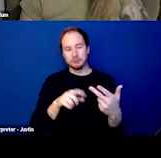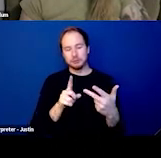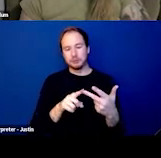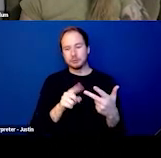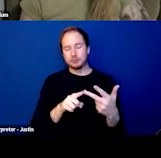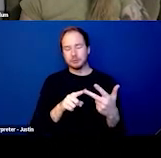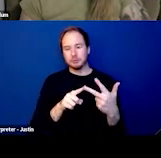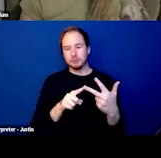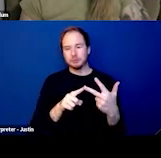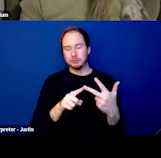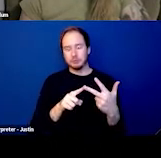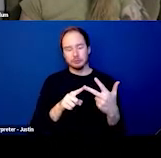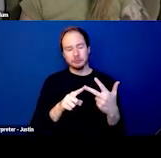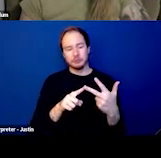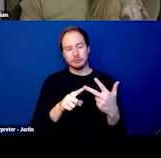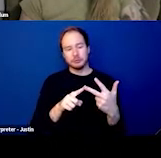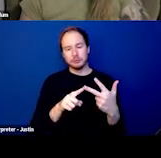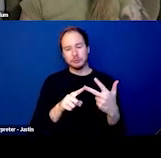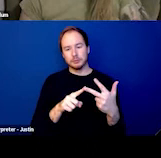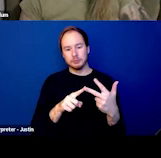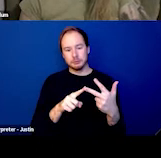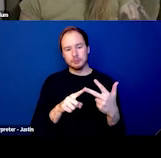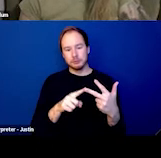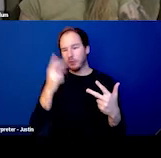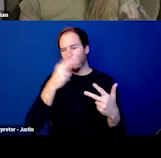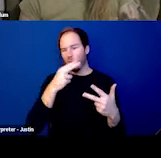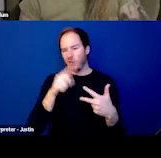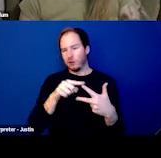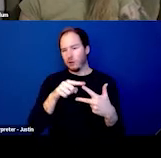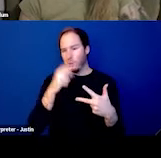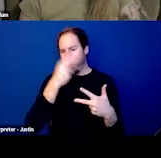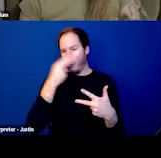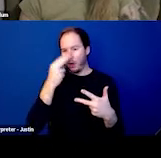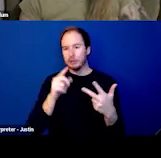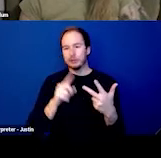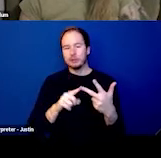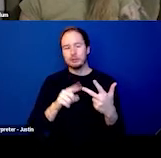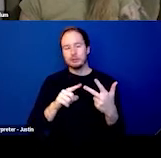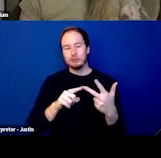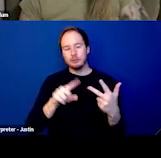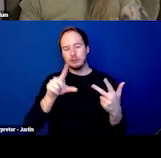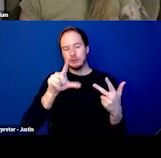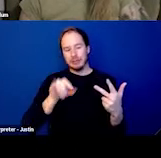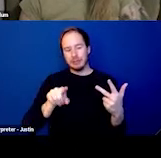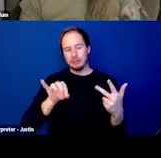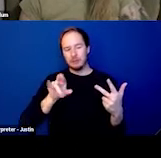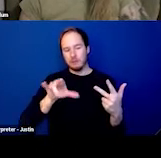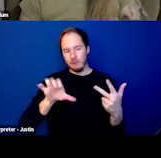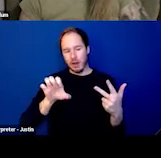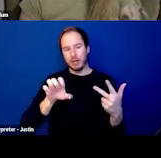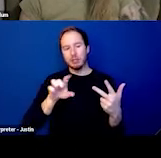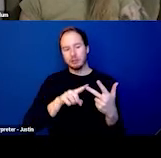at Adventist Castle Hospital on Oahu in Hawaii. And then Liz Frye who's a street psychiatrist and also the vice chair